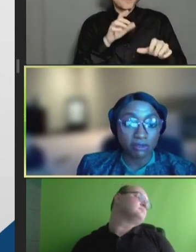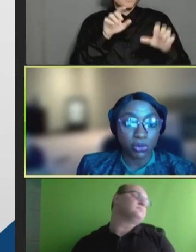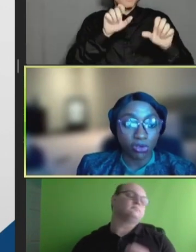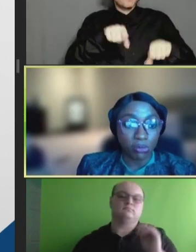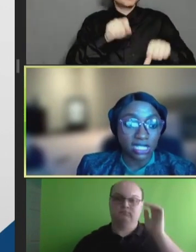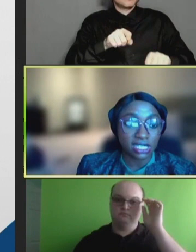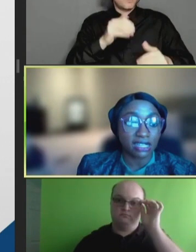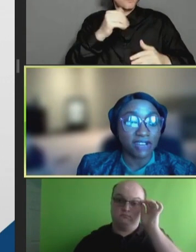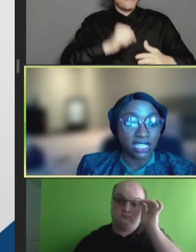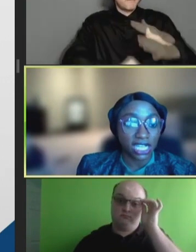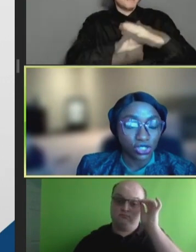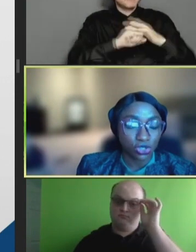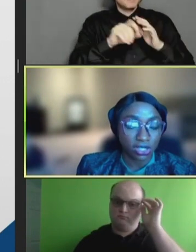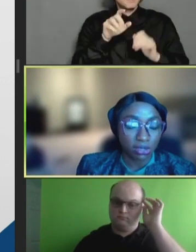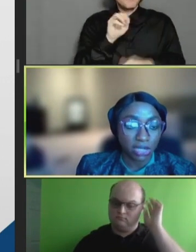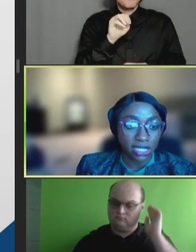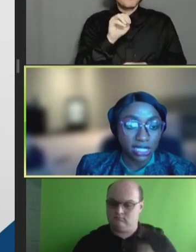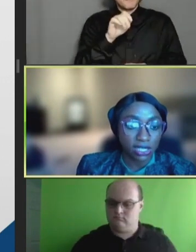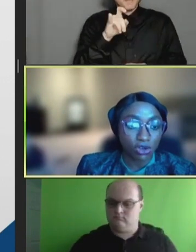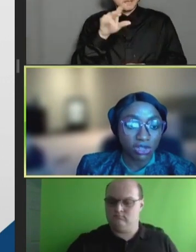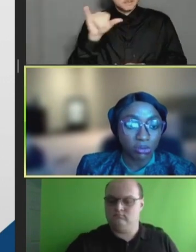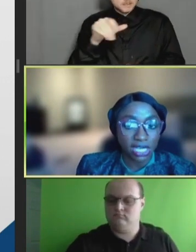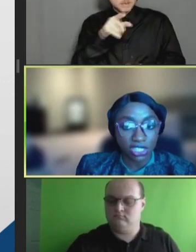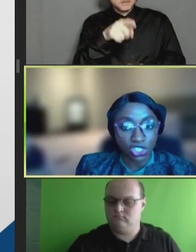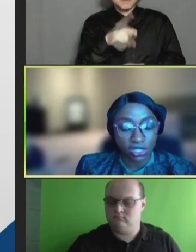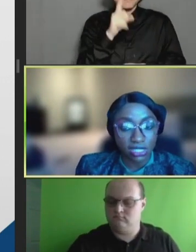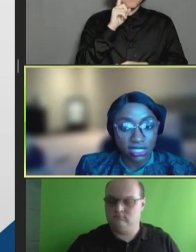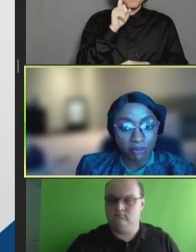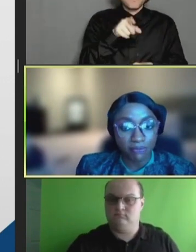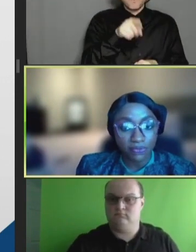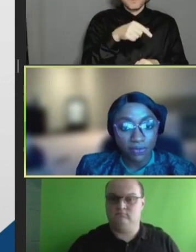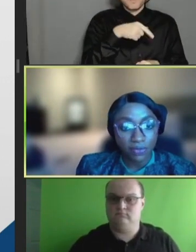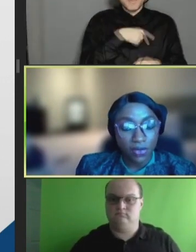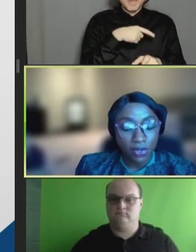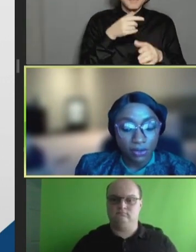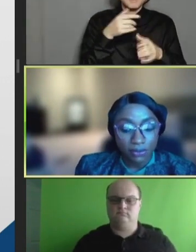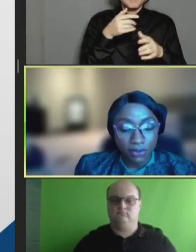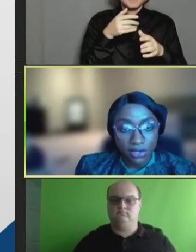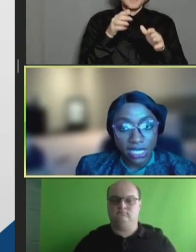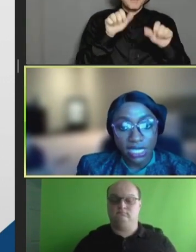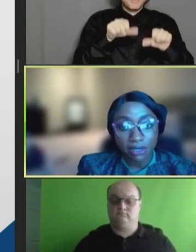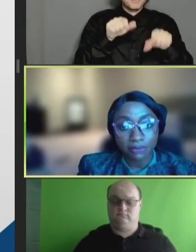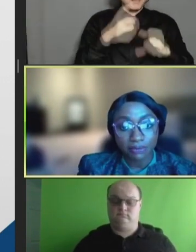the programmatic and financial sustainability of the immunization system. Next slide.